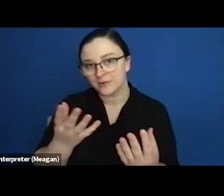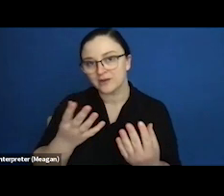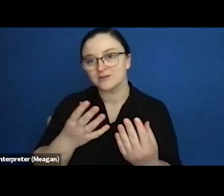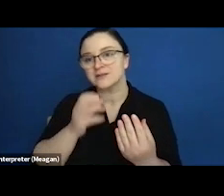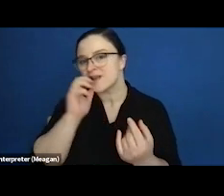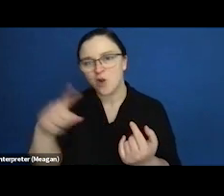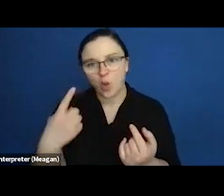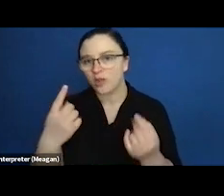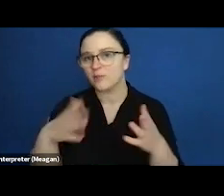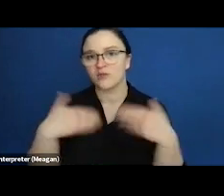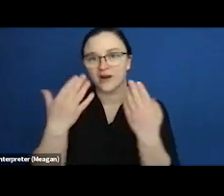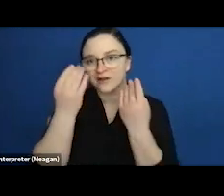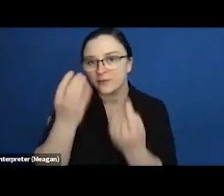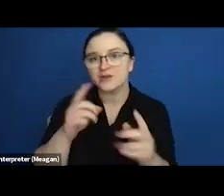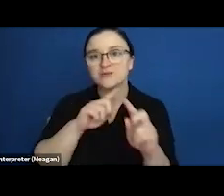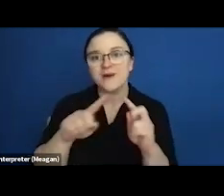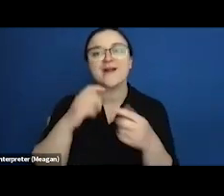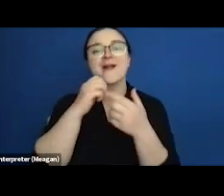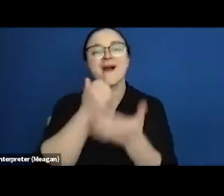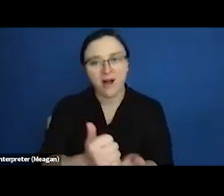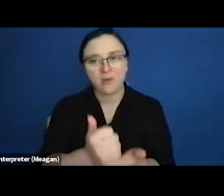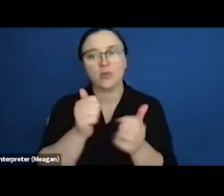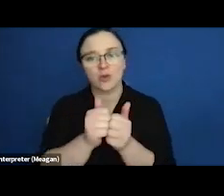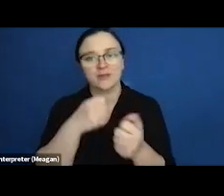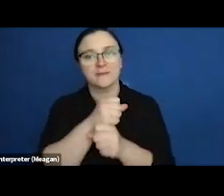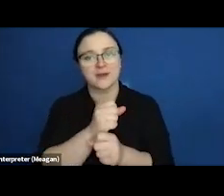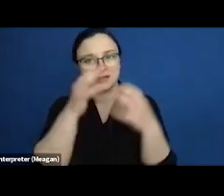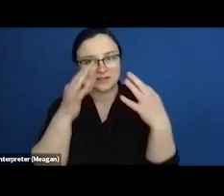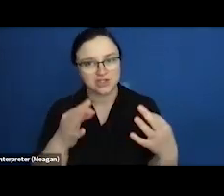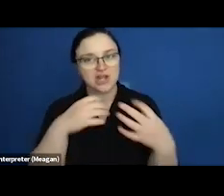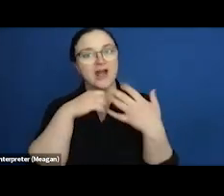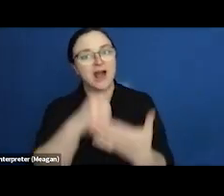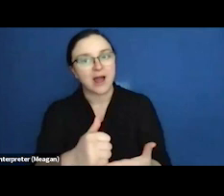and help with the actual decision-making, right? Help with the actual system design,